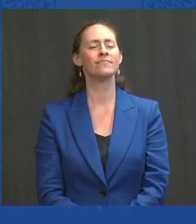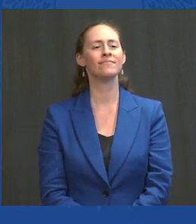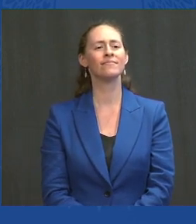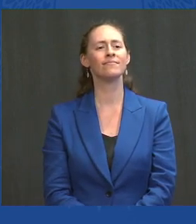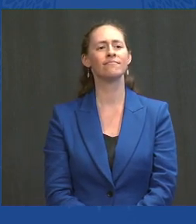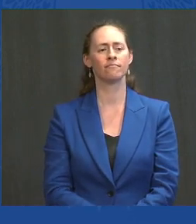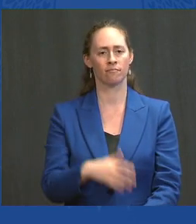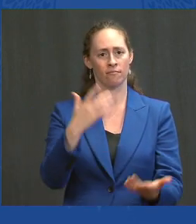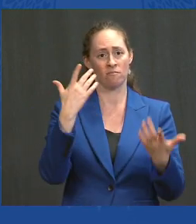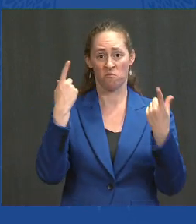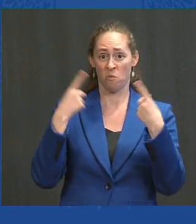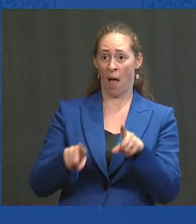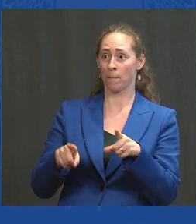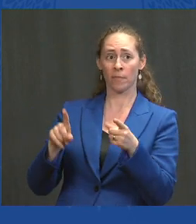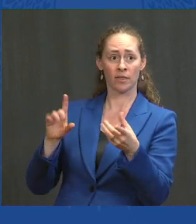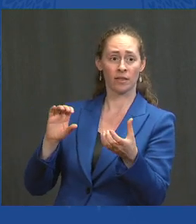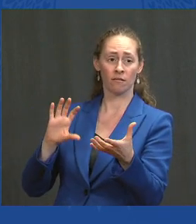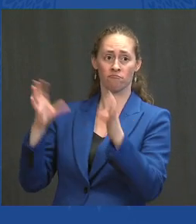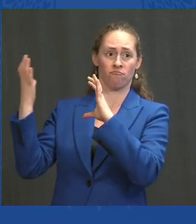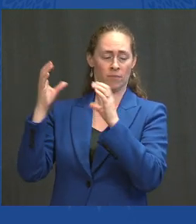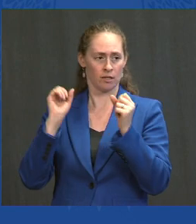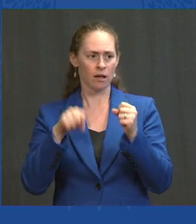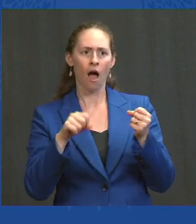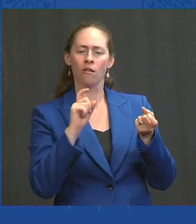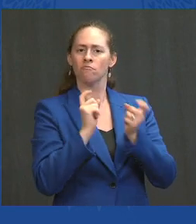who we are, and the paths we once charted.